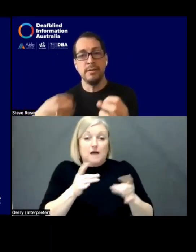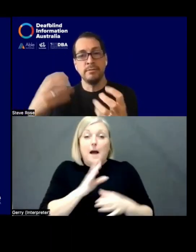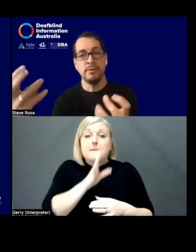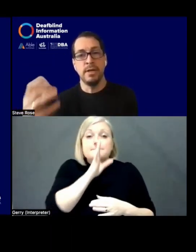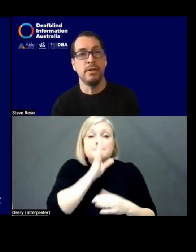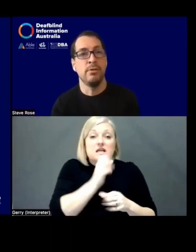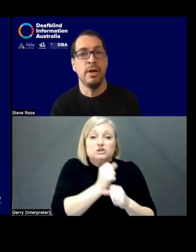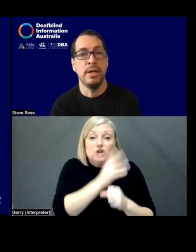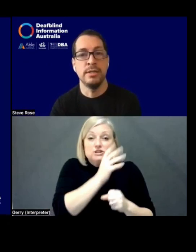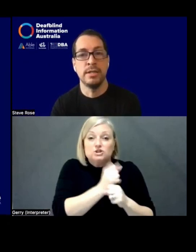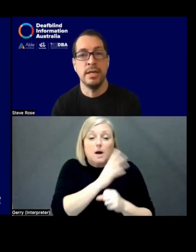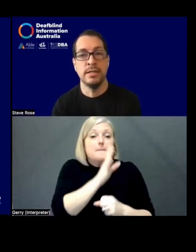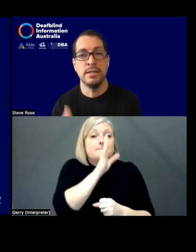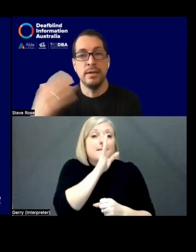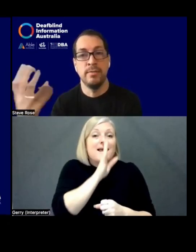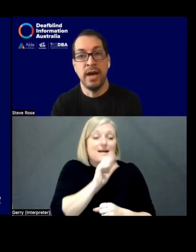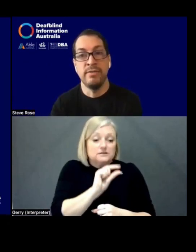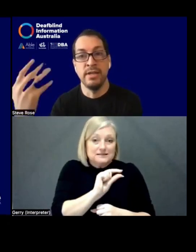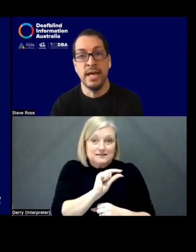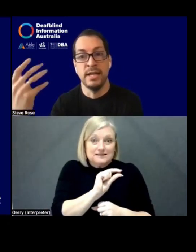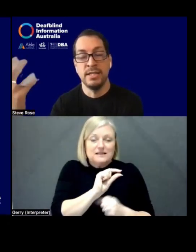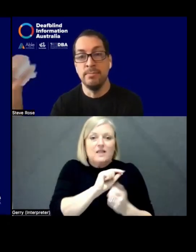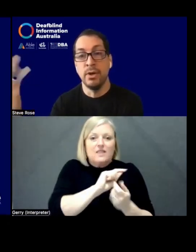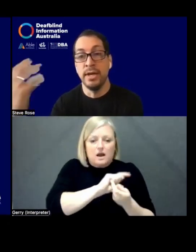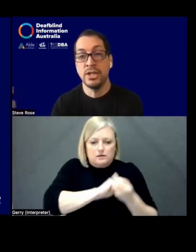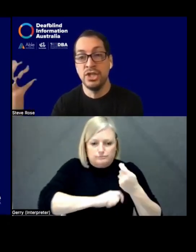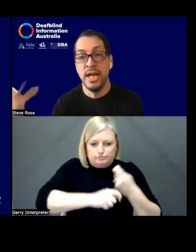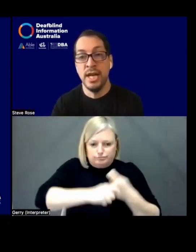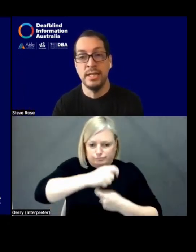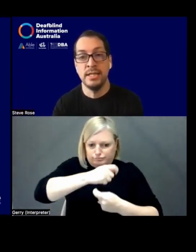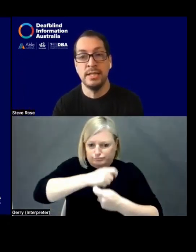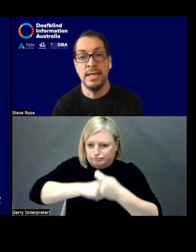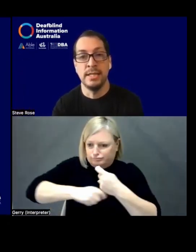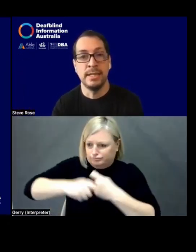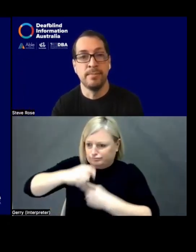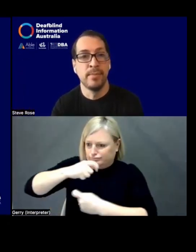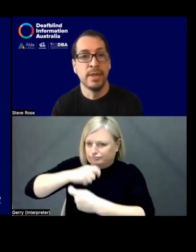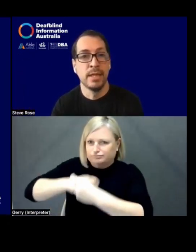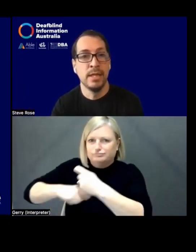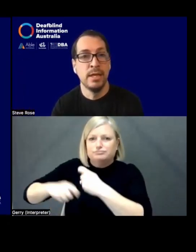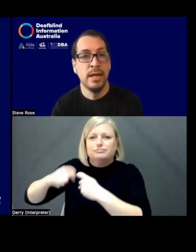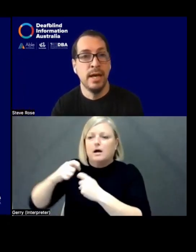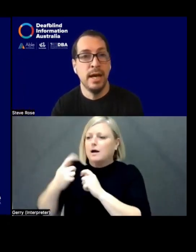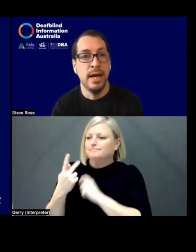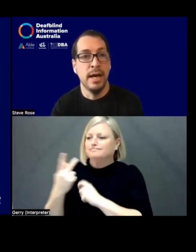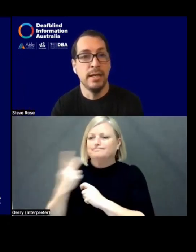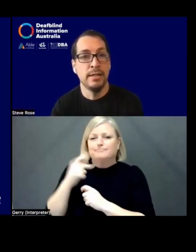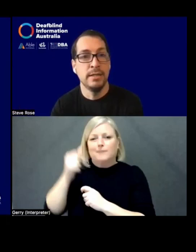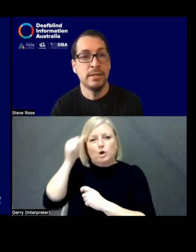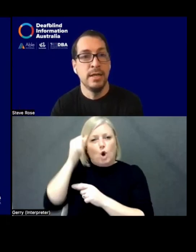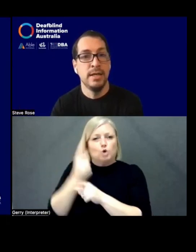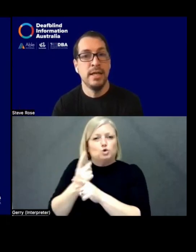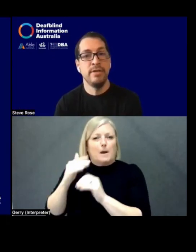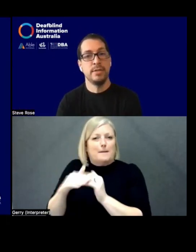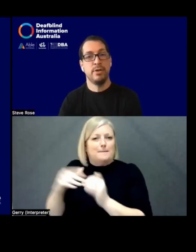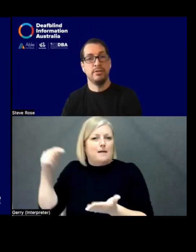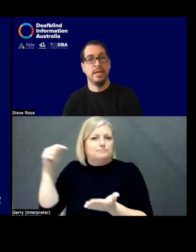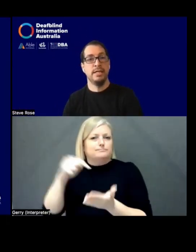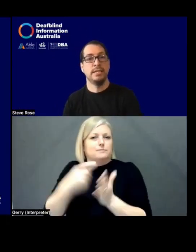meaningful and having that symbolic shared understanding. There is a process,